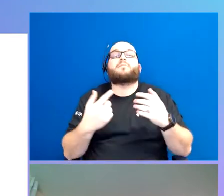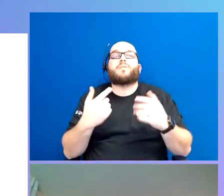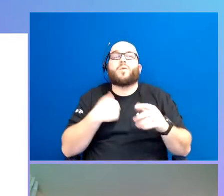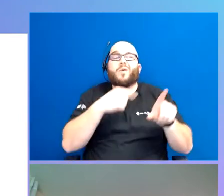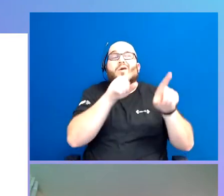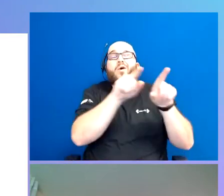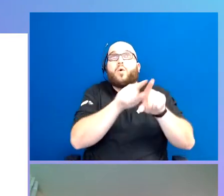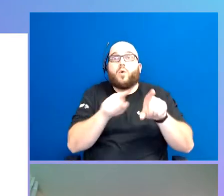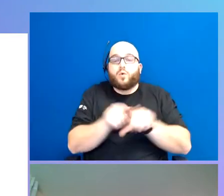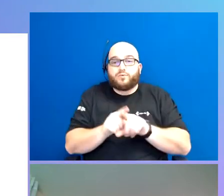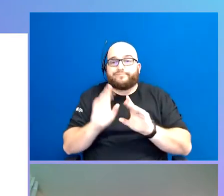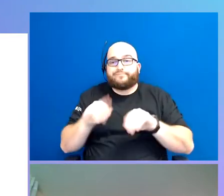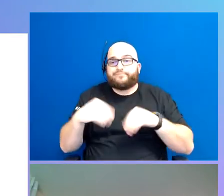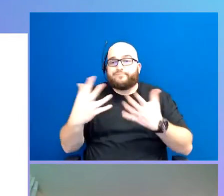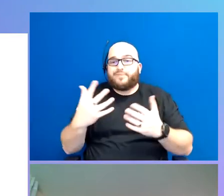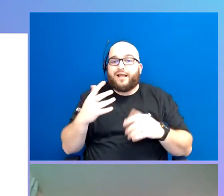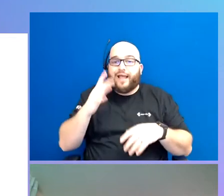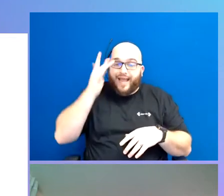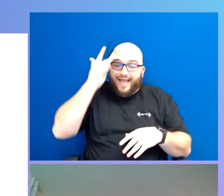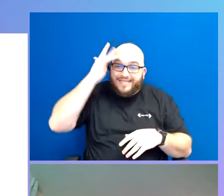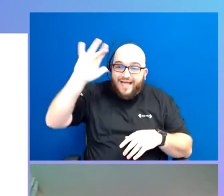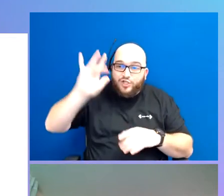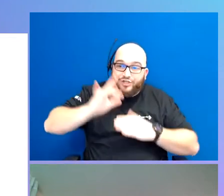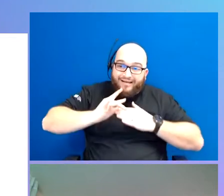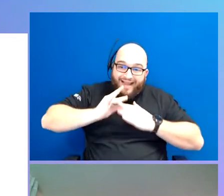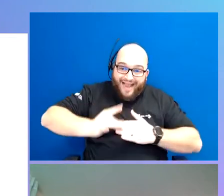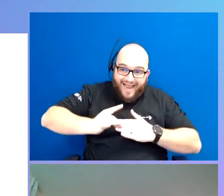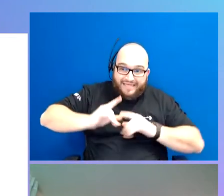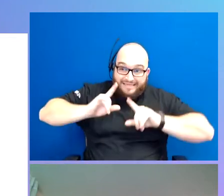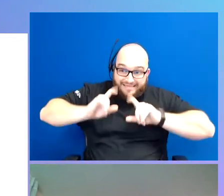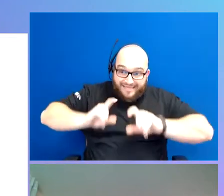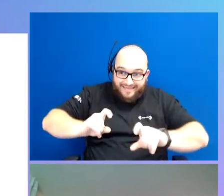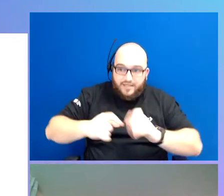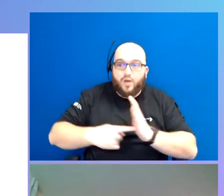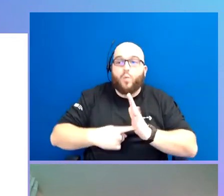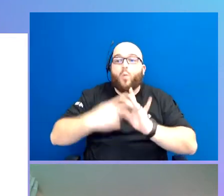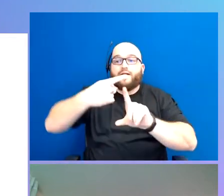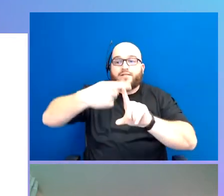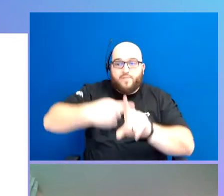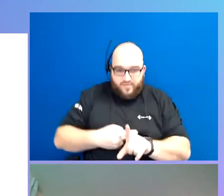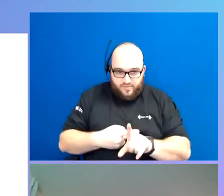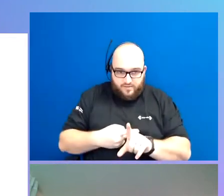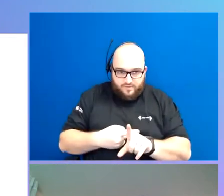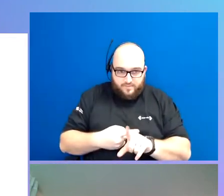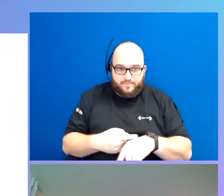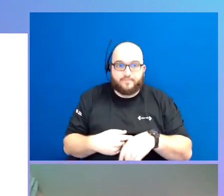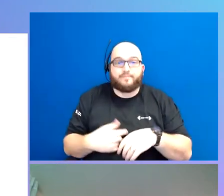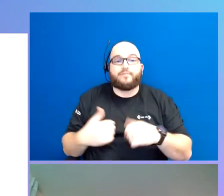guided testing once a month. Um,